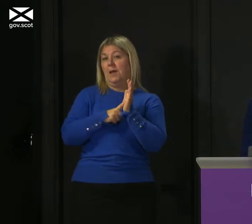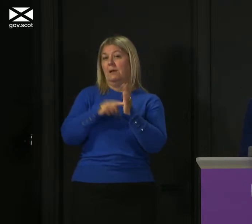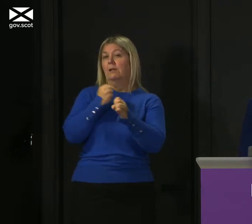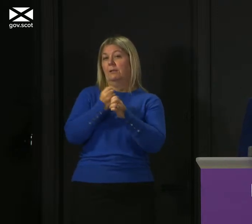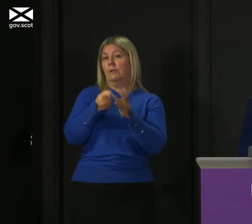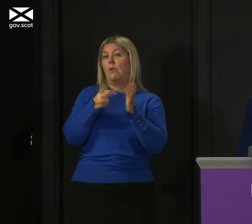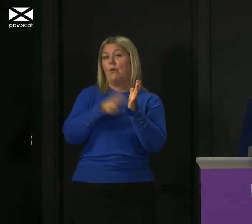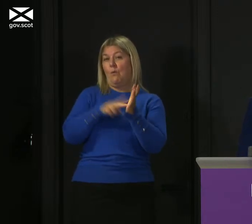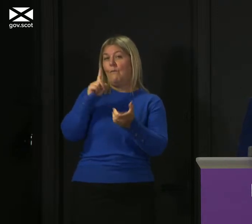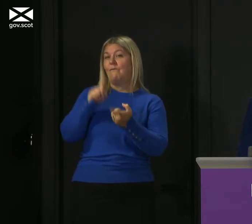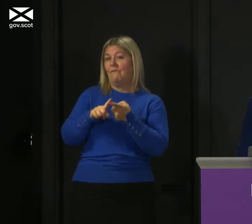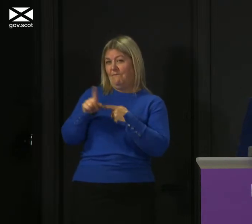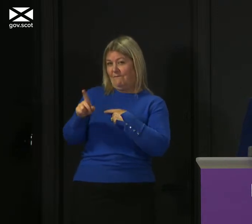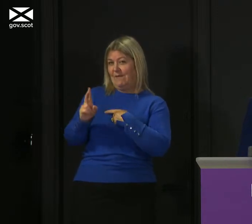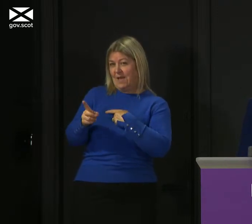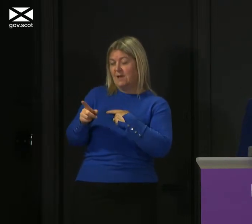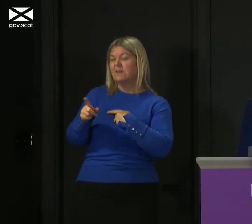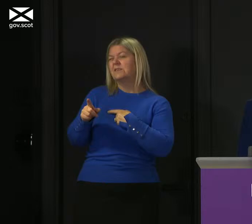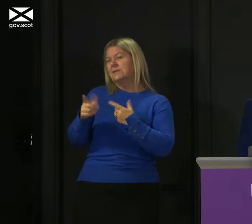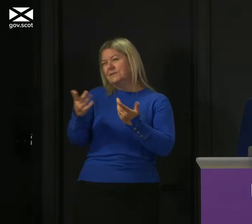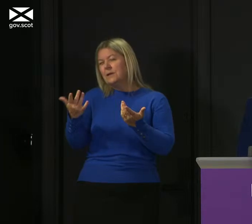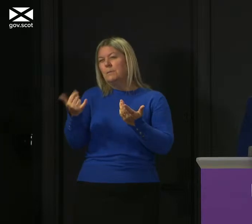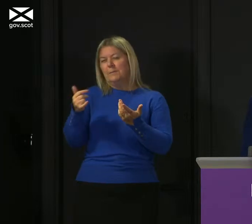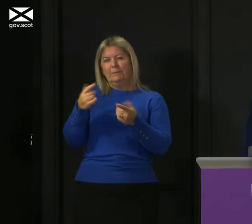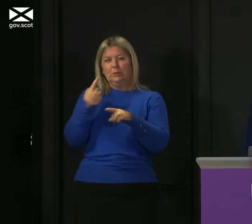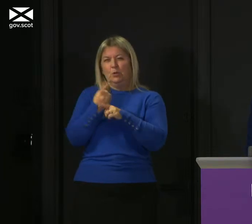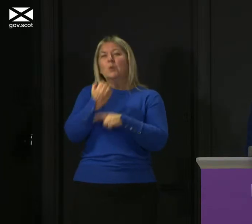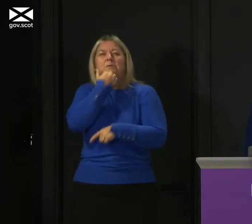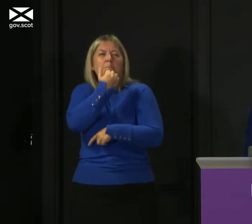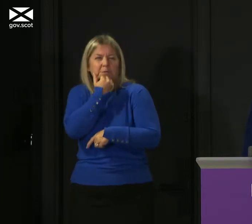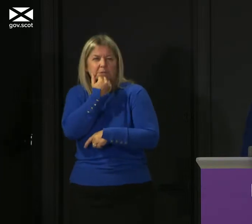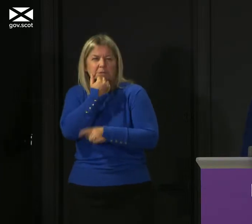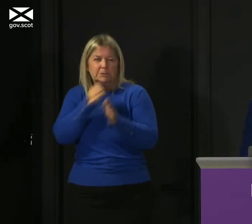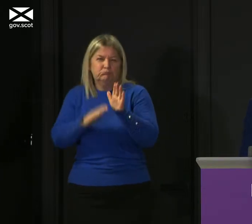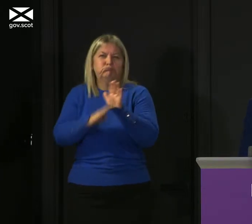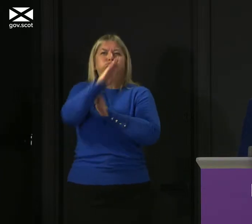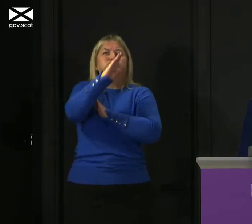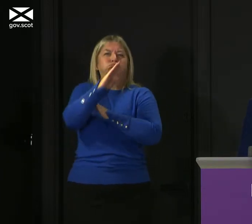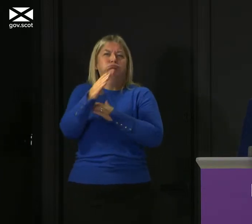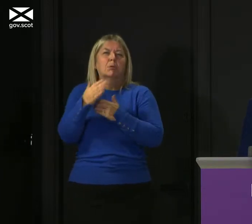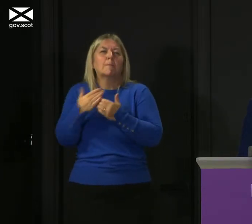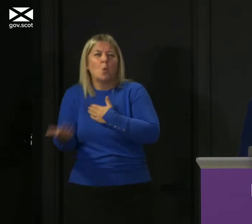that will be to discuss the wider situation, not simply on the issues of finance.